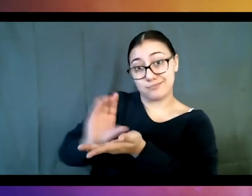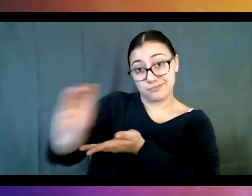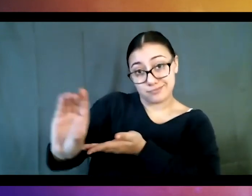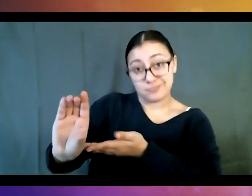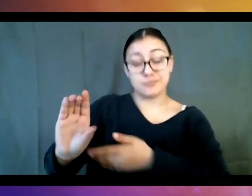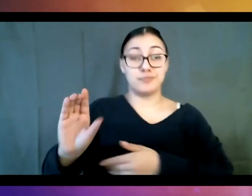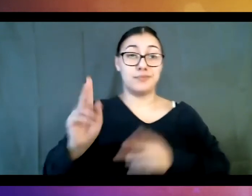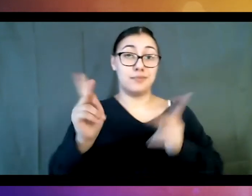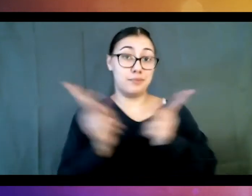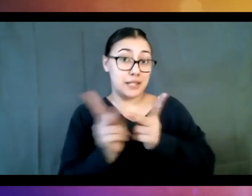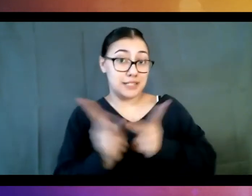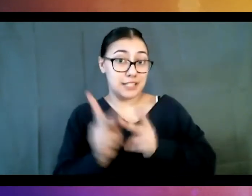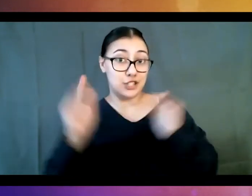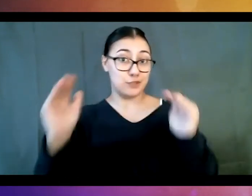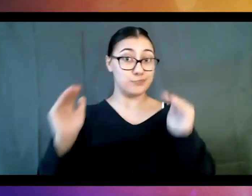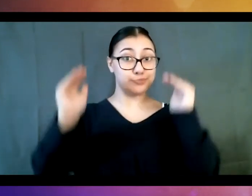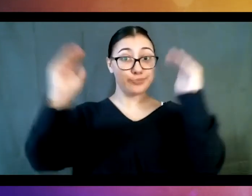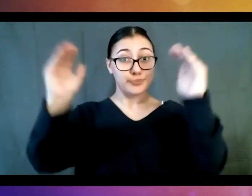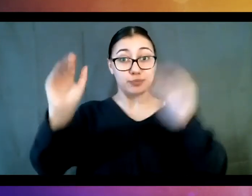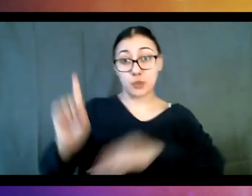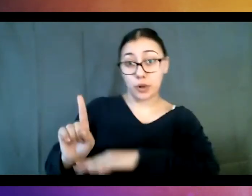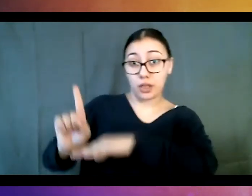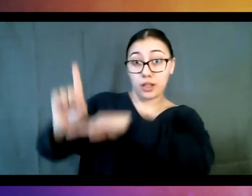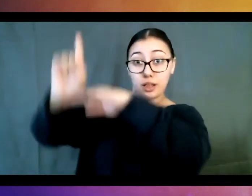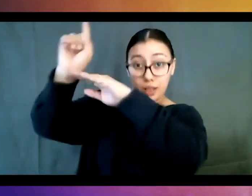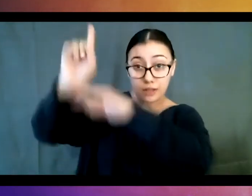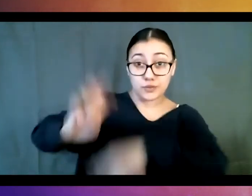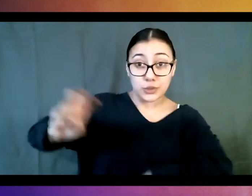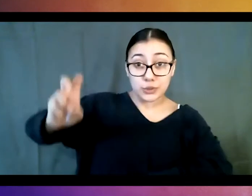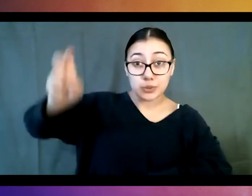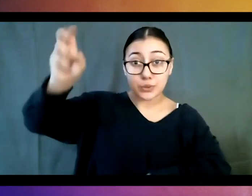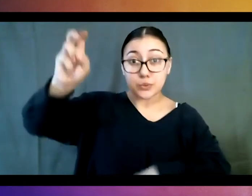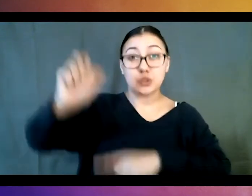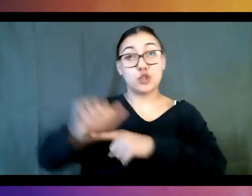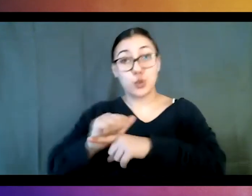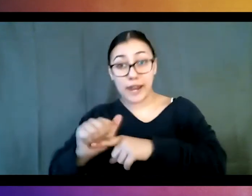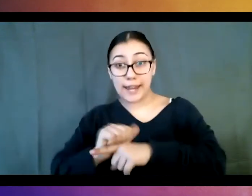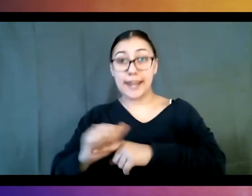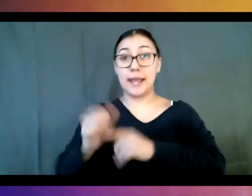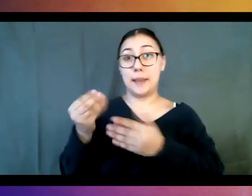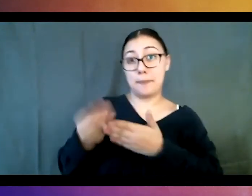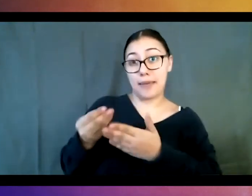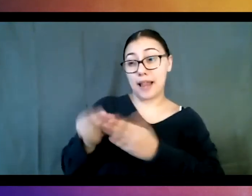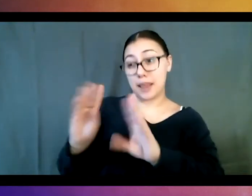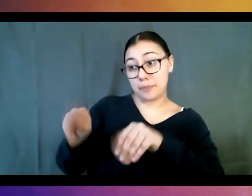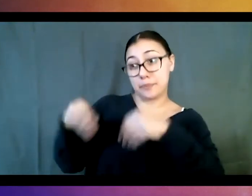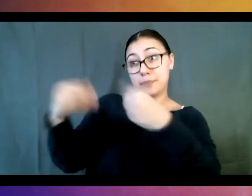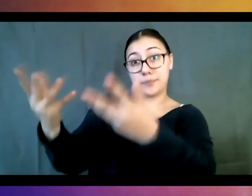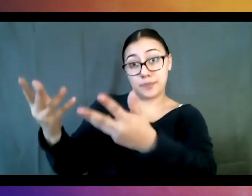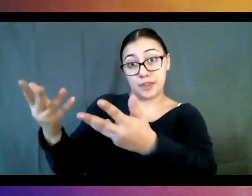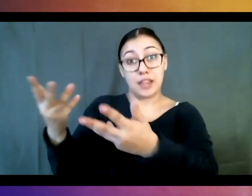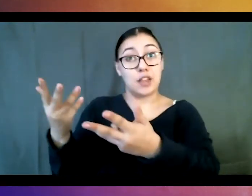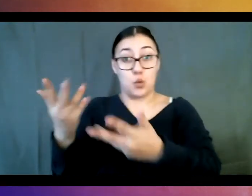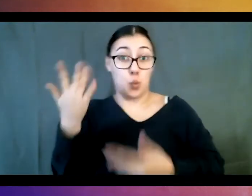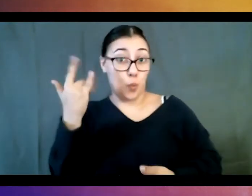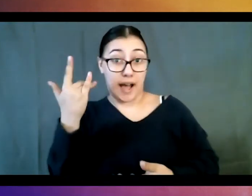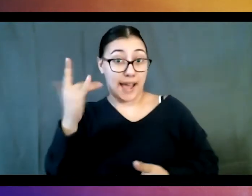for advancement or training, are conditioned on the submission to unwelcome sexual advances.